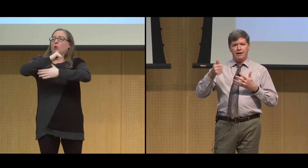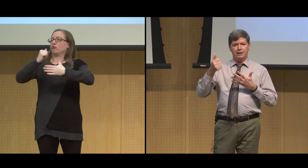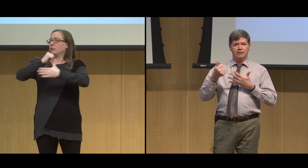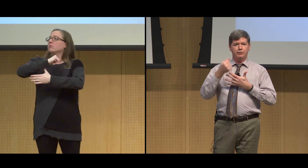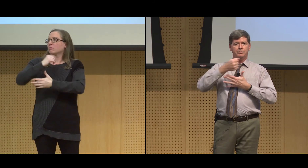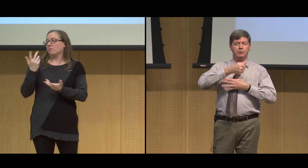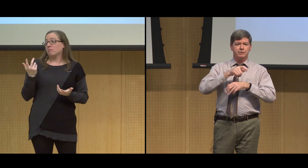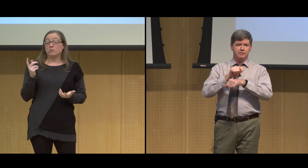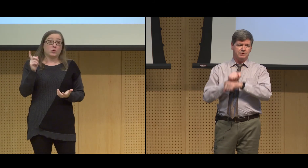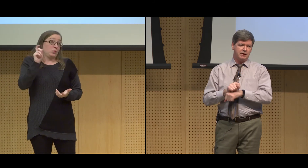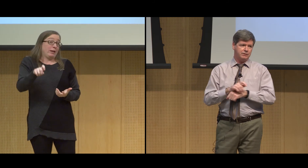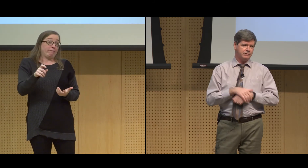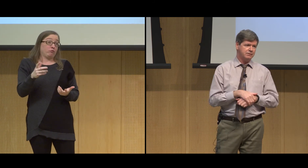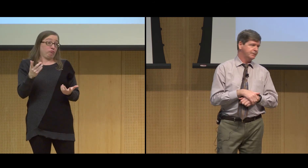you know, the higher level promotions and tenures.